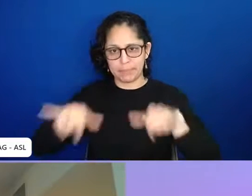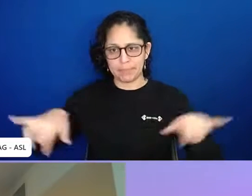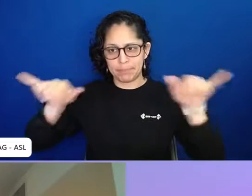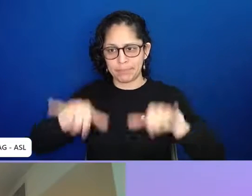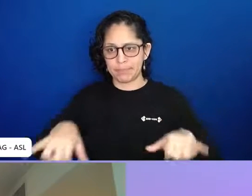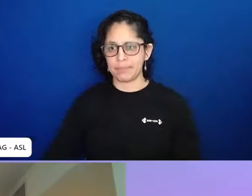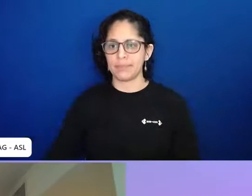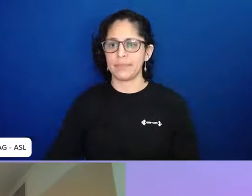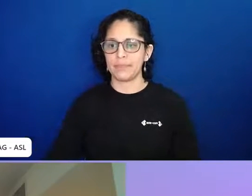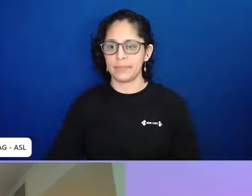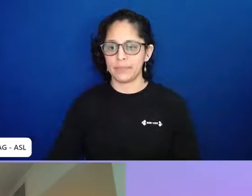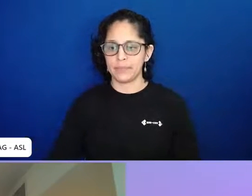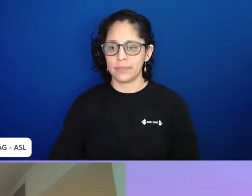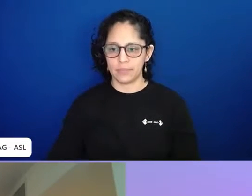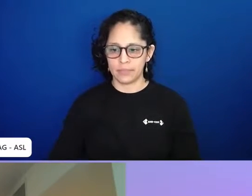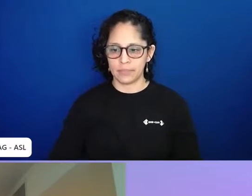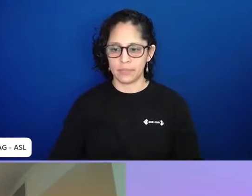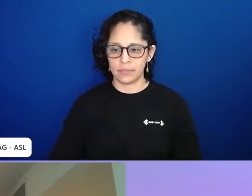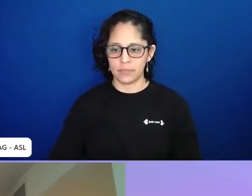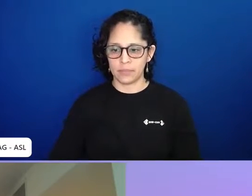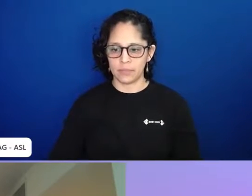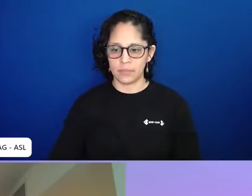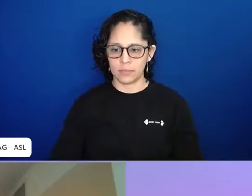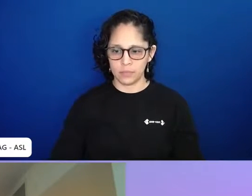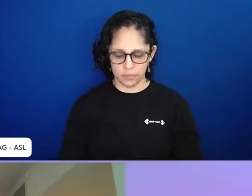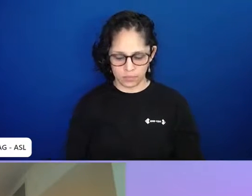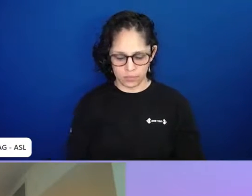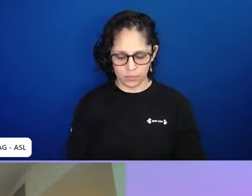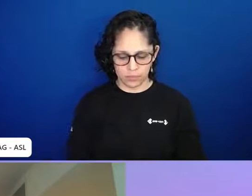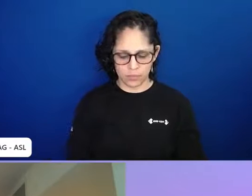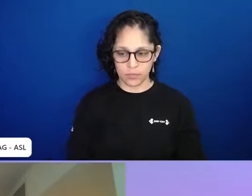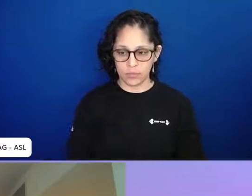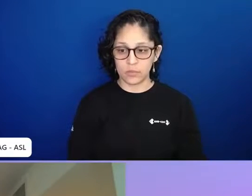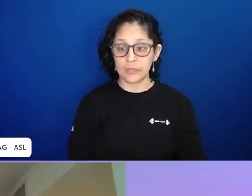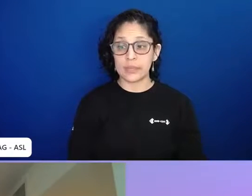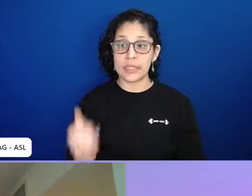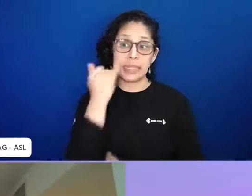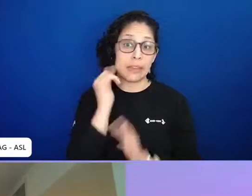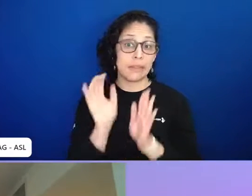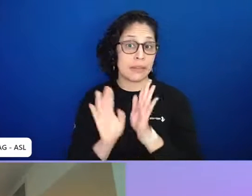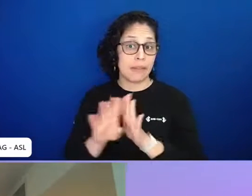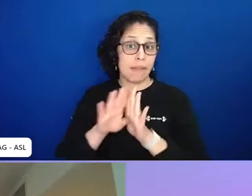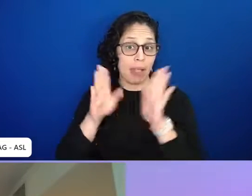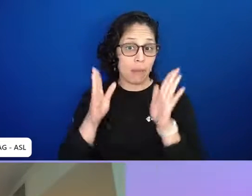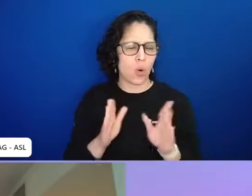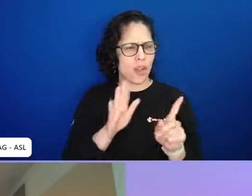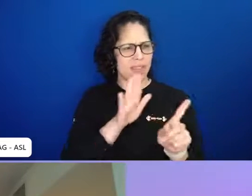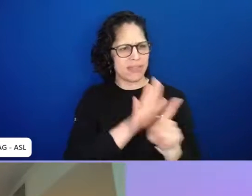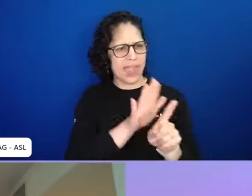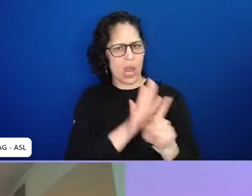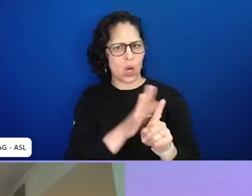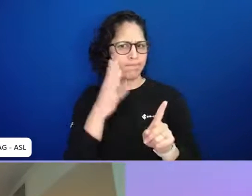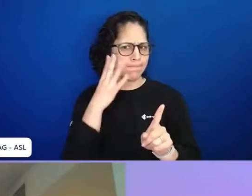putting your state, putting your zip code, that's what we have been trained to do. If the developer is in a